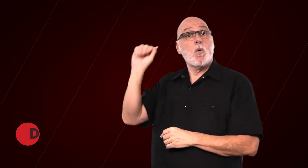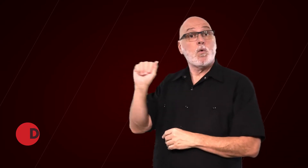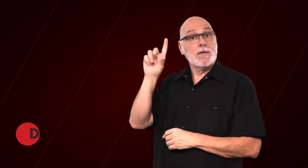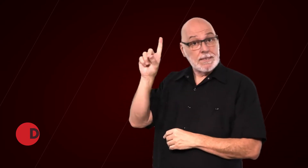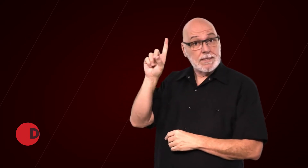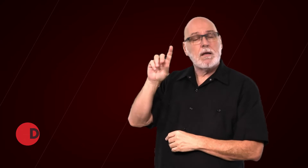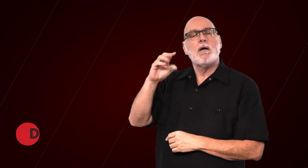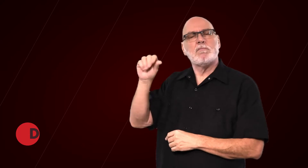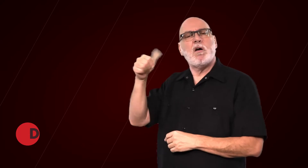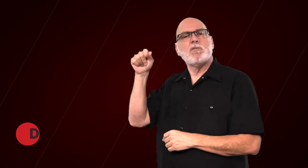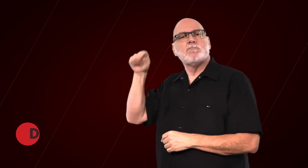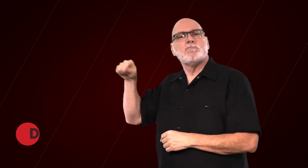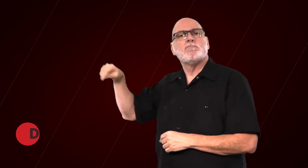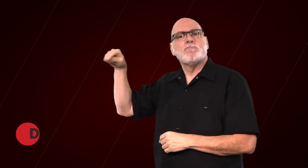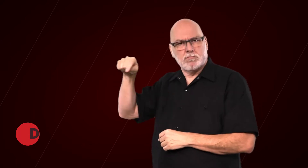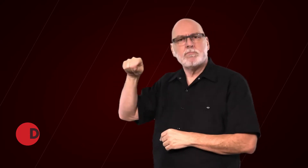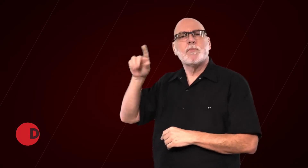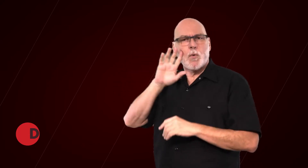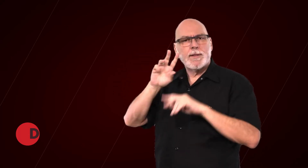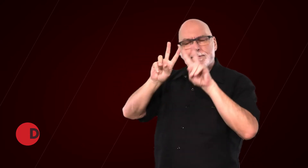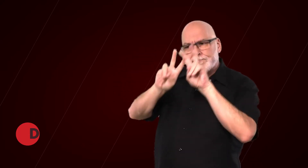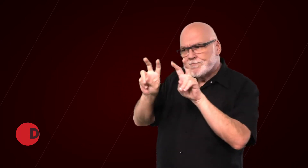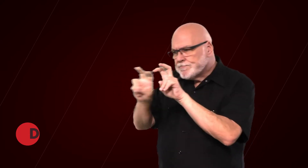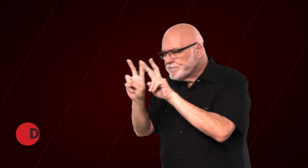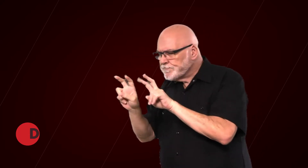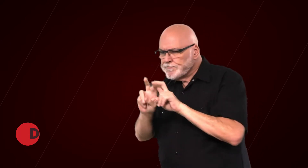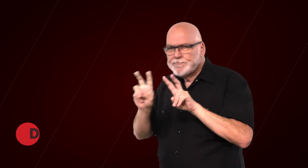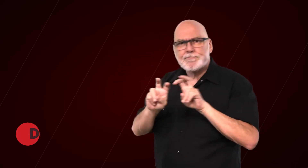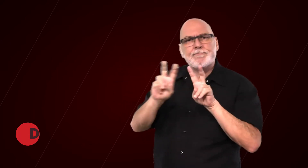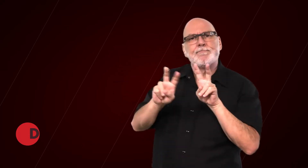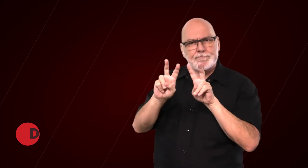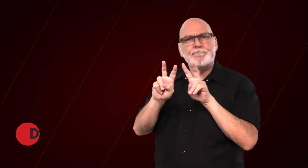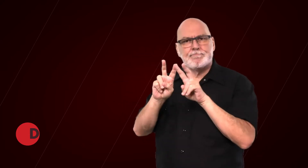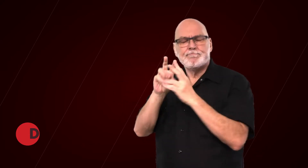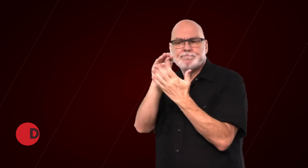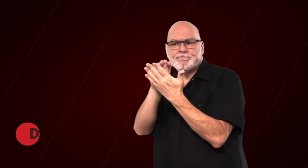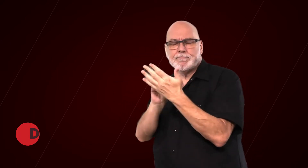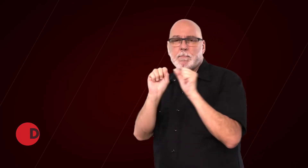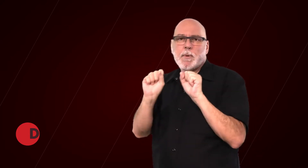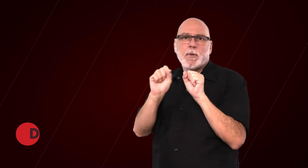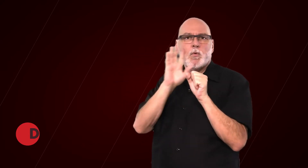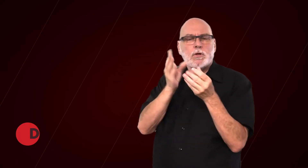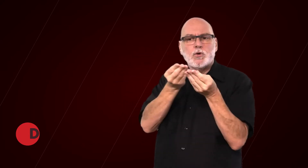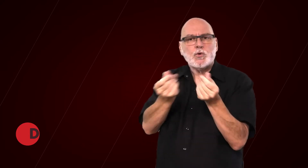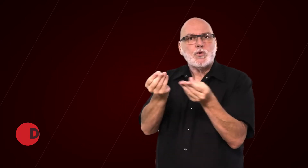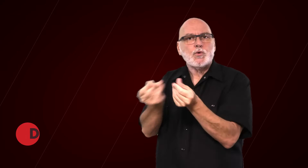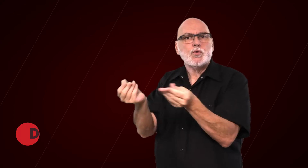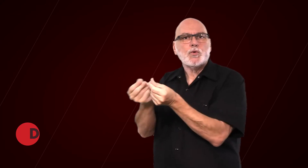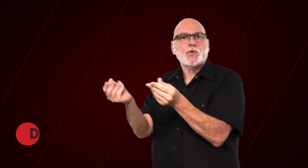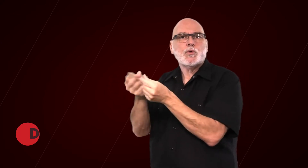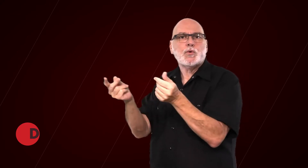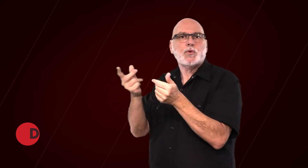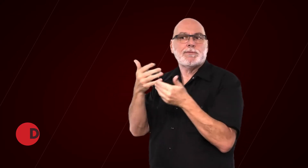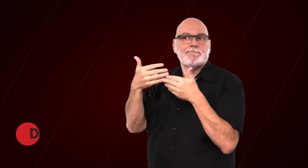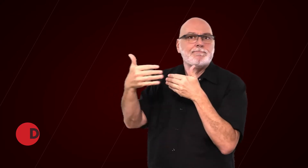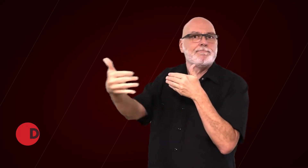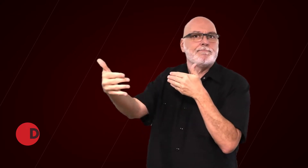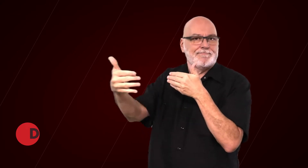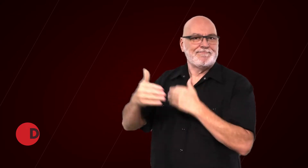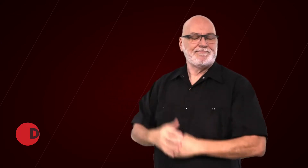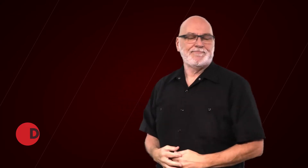OAD and others are exploring possible solutions.